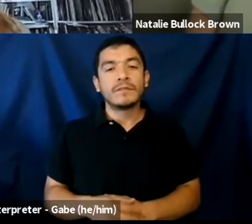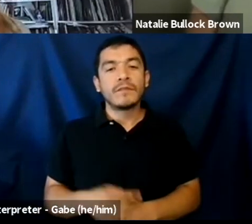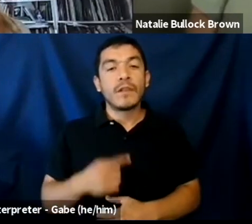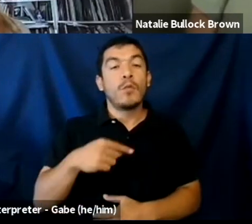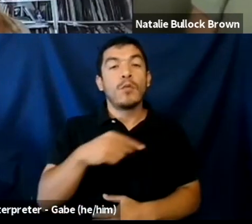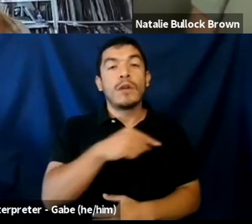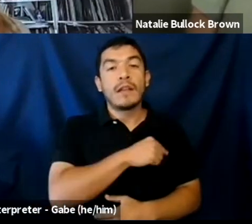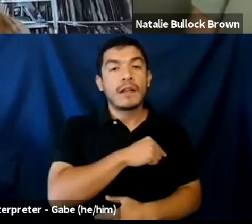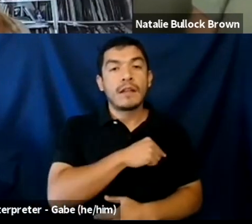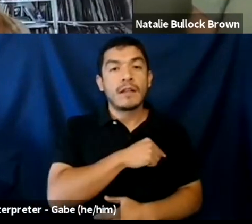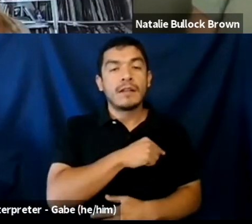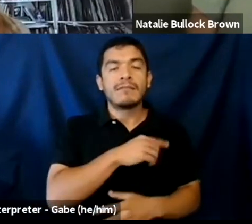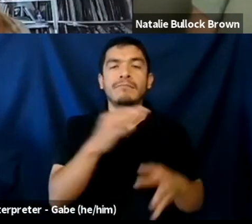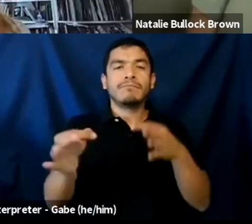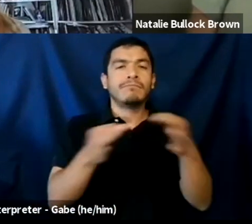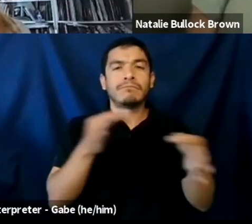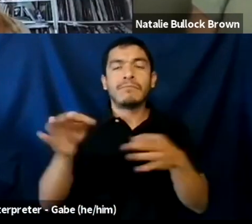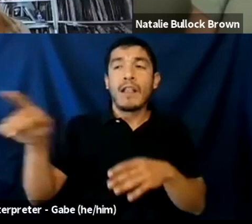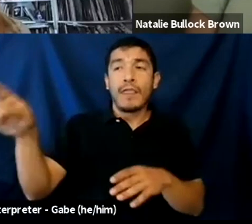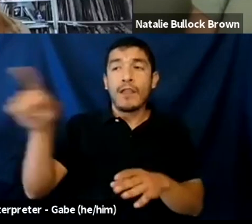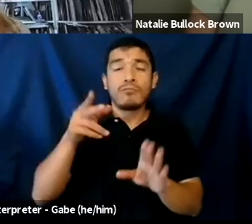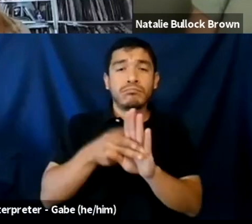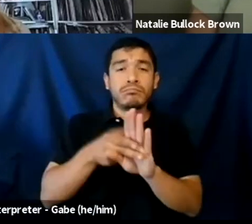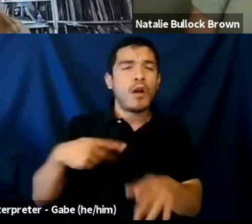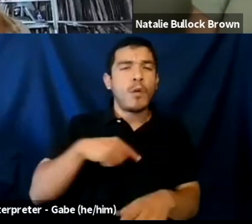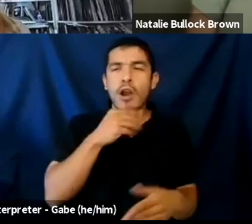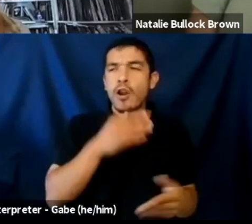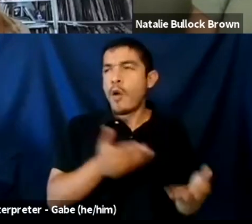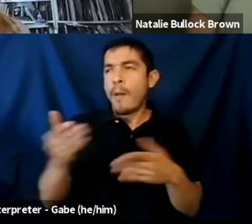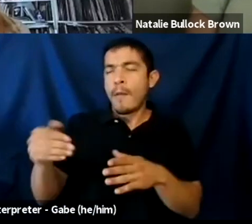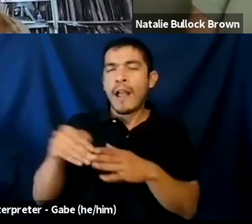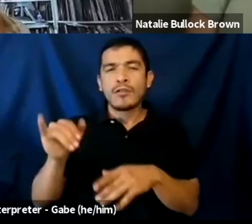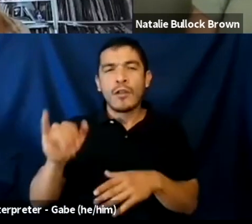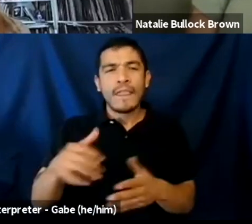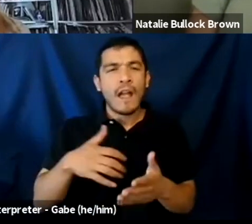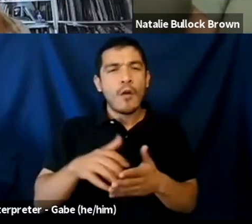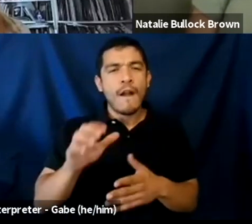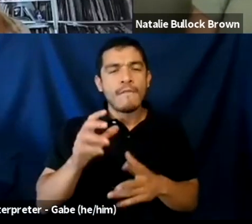we tell the participants that we don't bring them into that rough cut phase